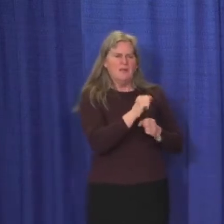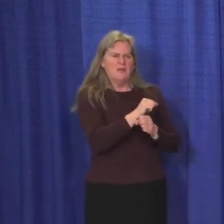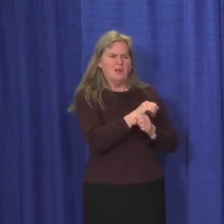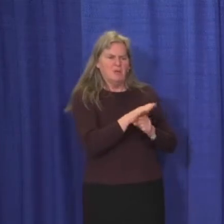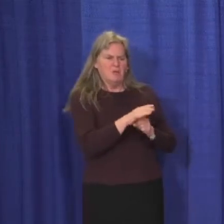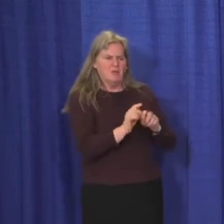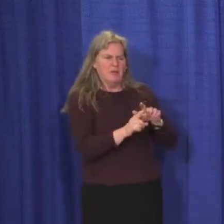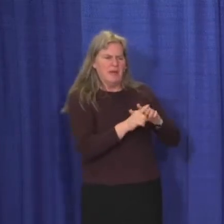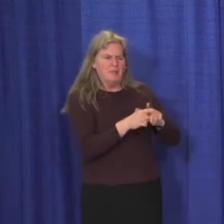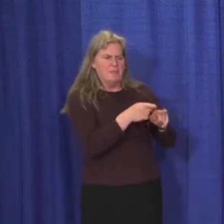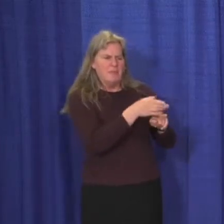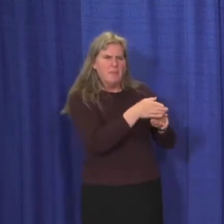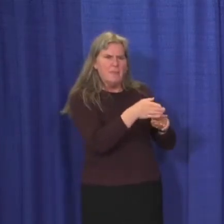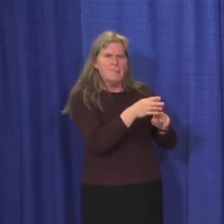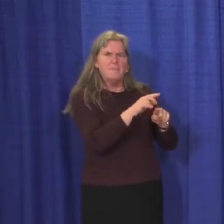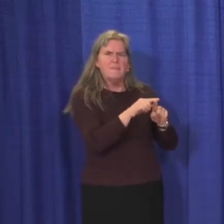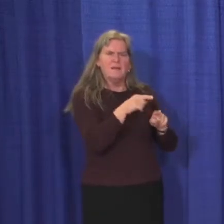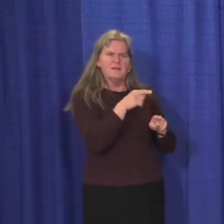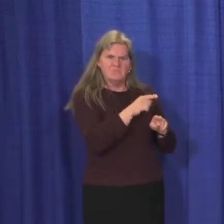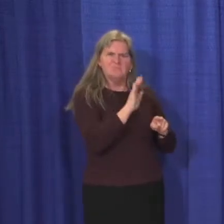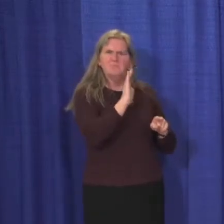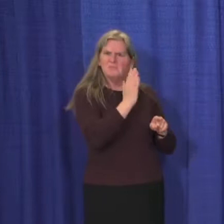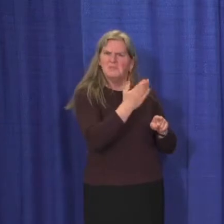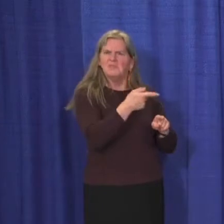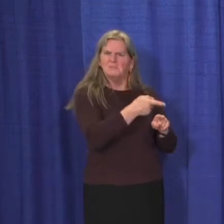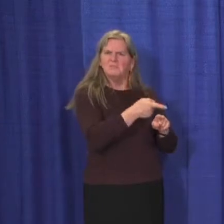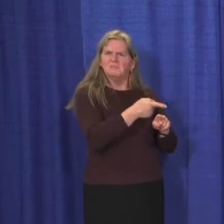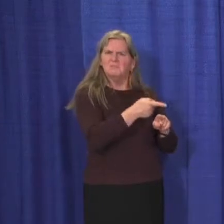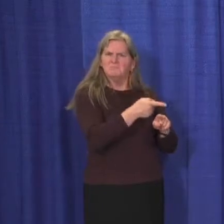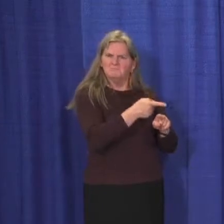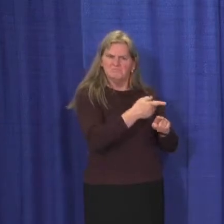points of view BC is starting to